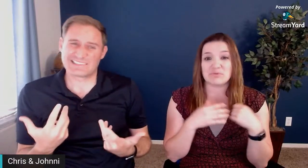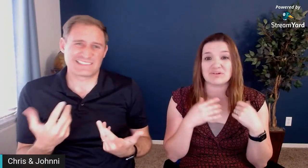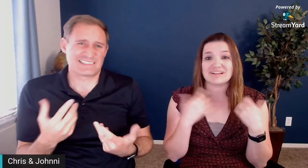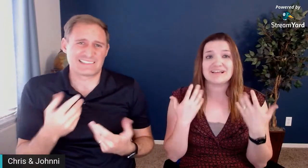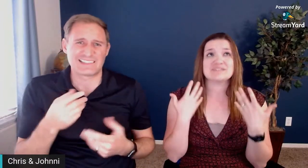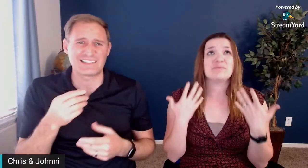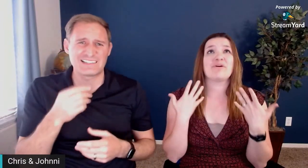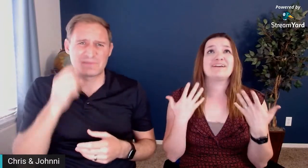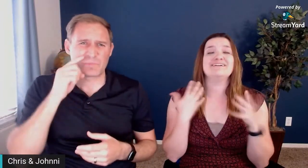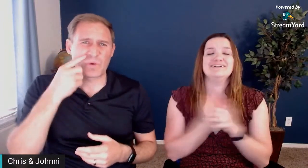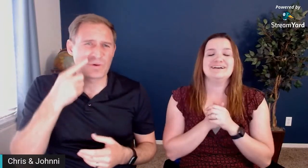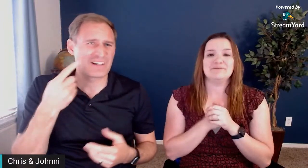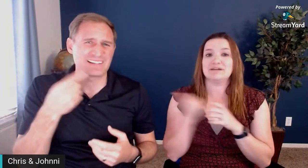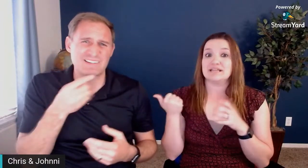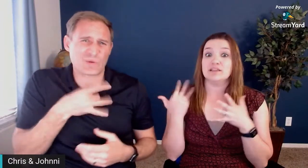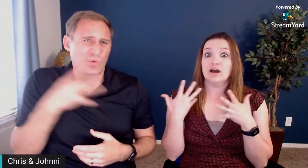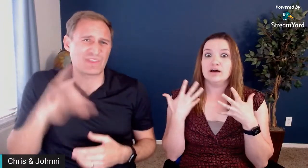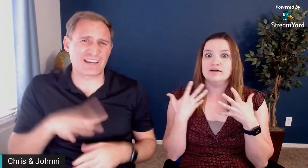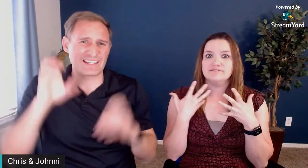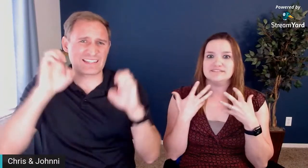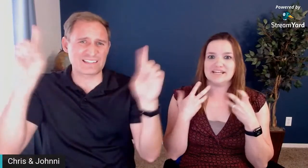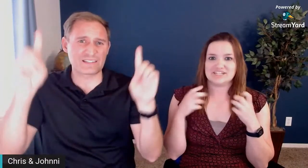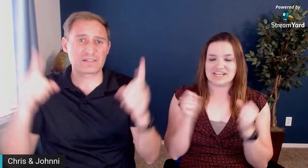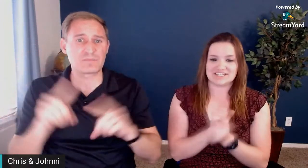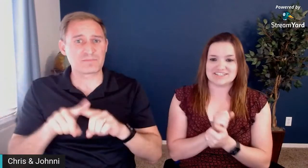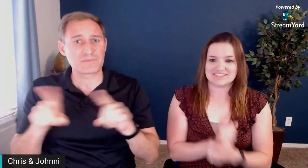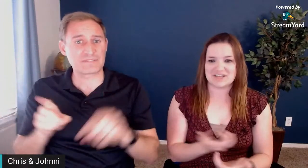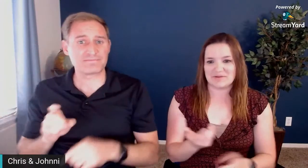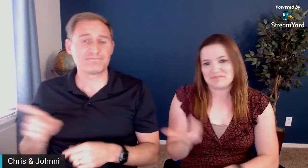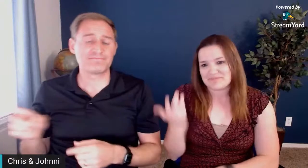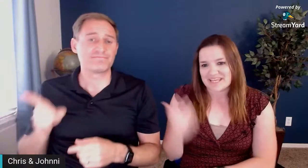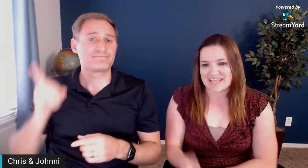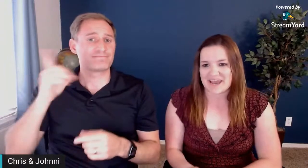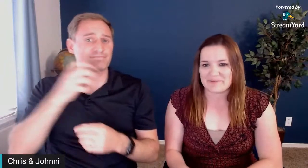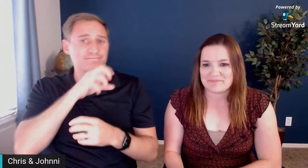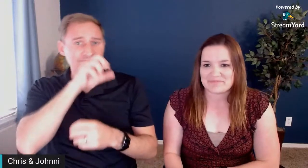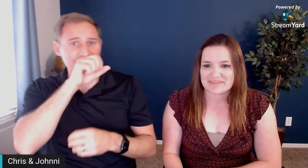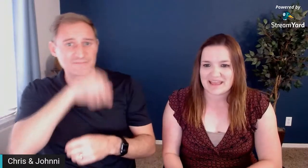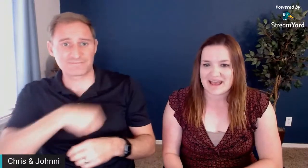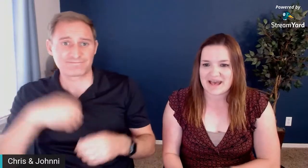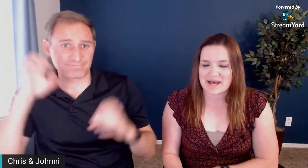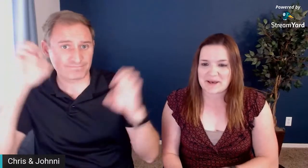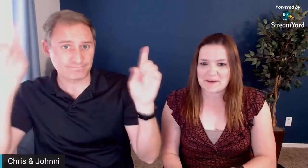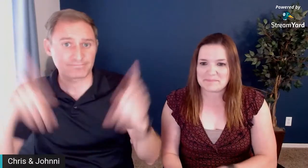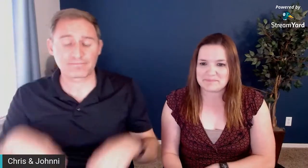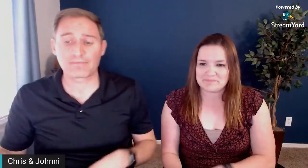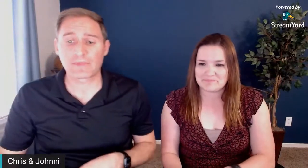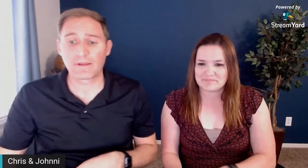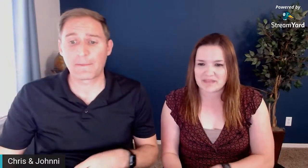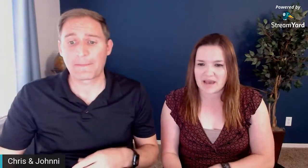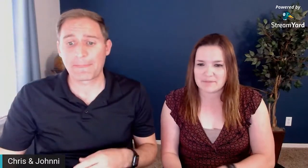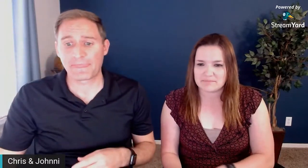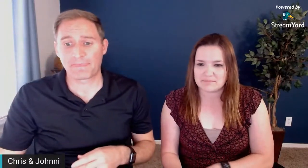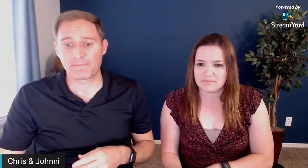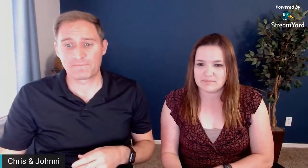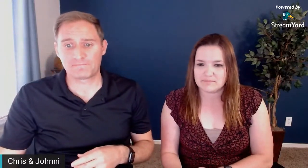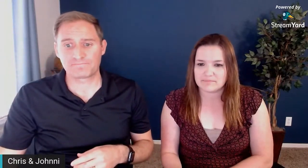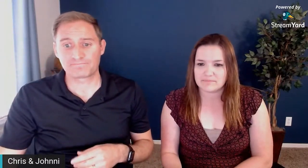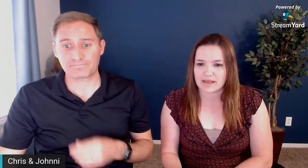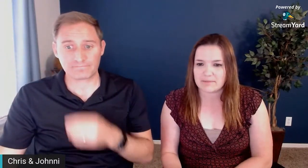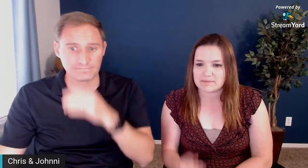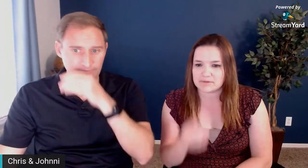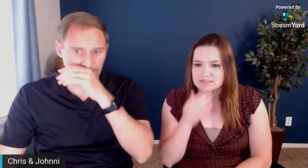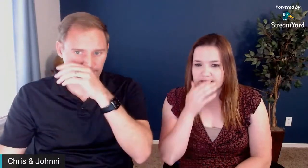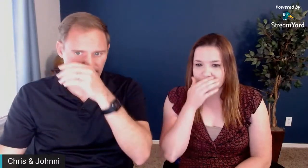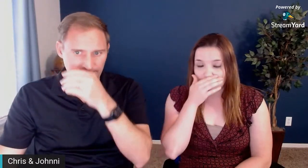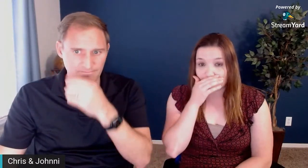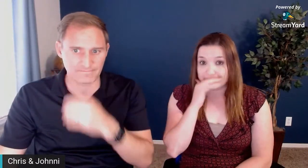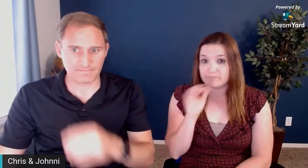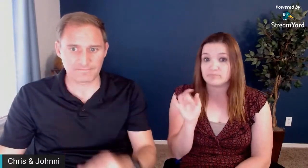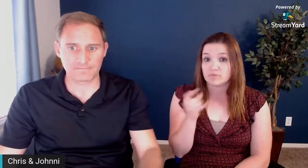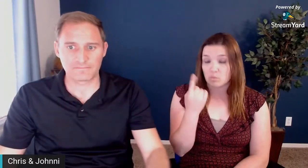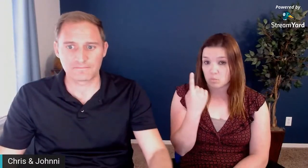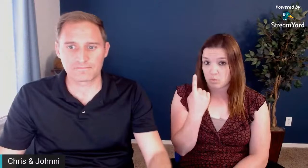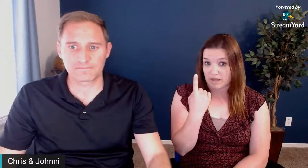bored so boring but he loves education so yeah um how many how many books have you written one